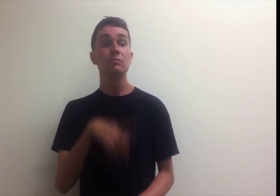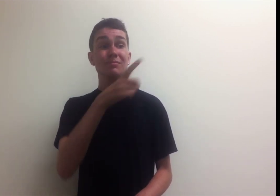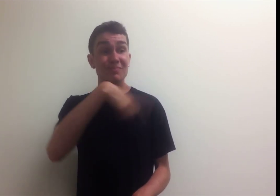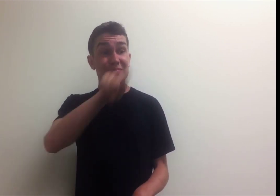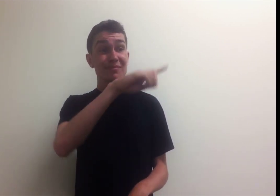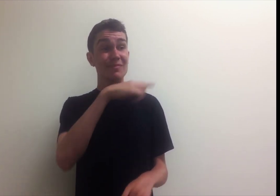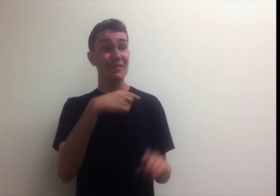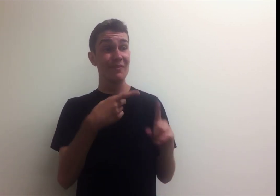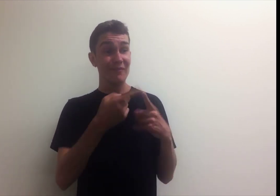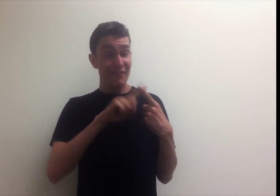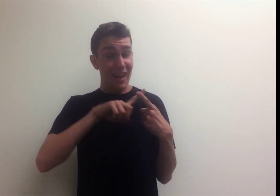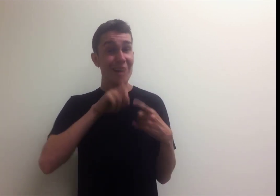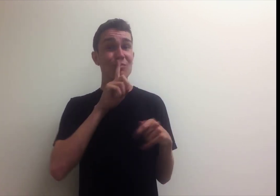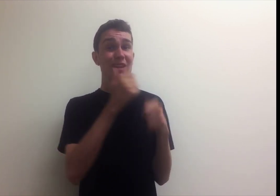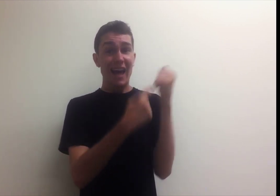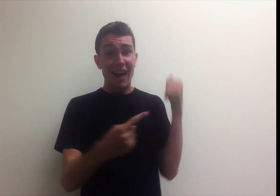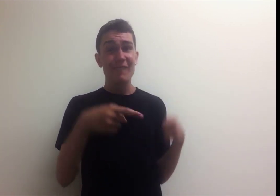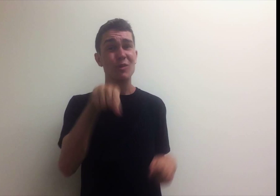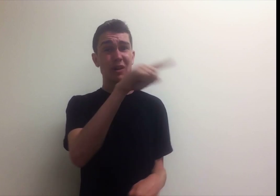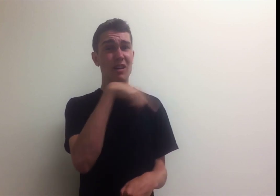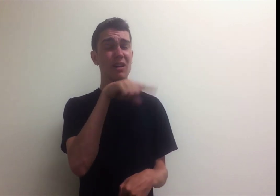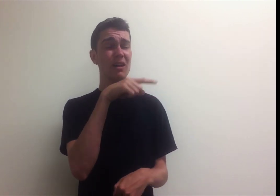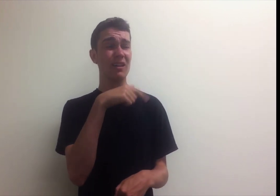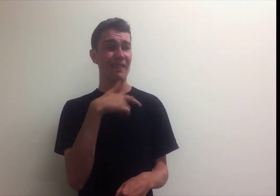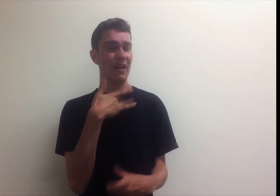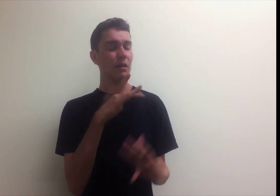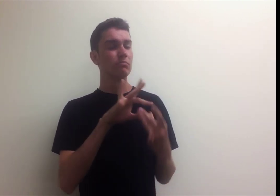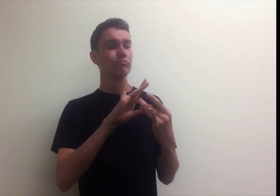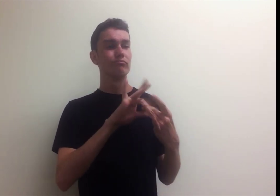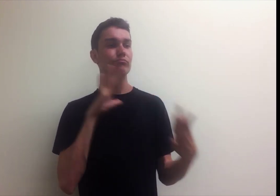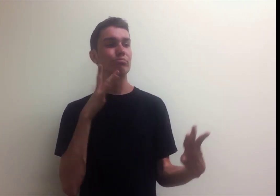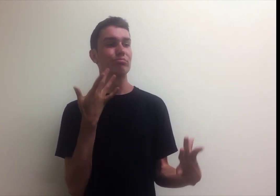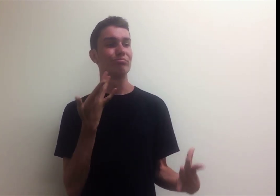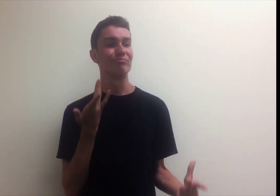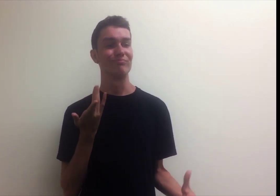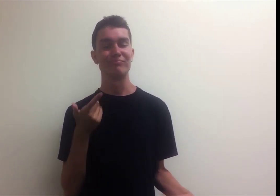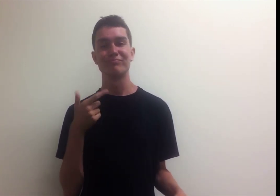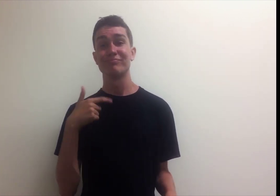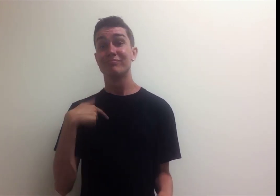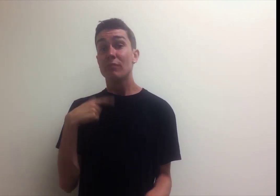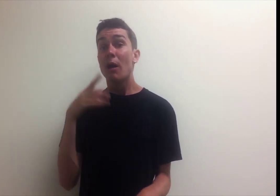I could no longer connect with friends, with everyone around me.